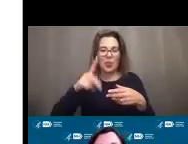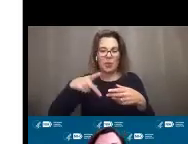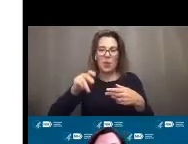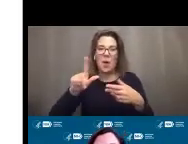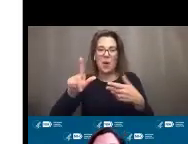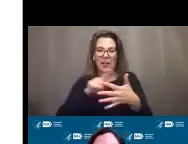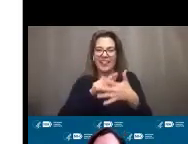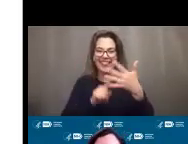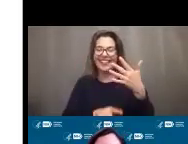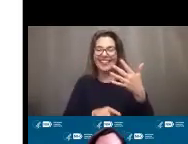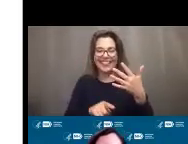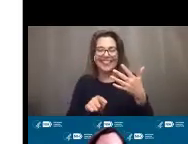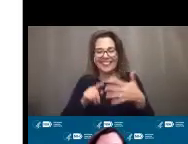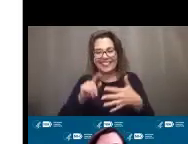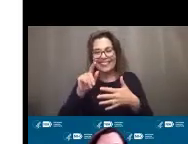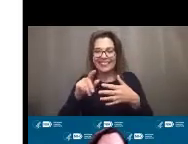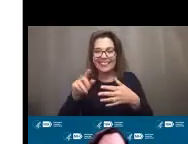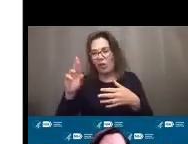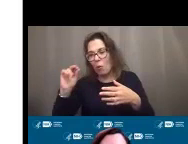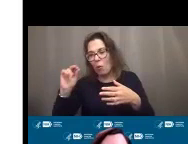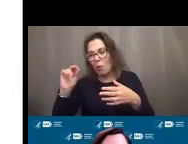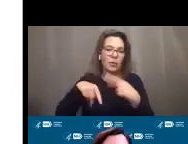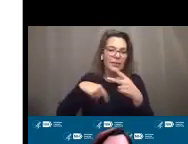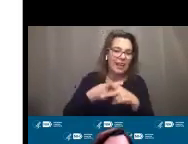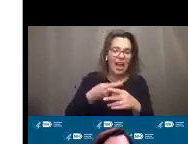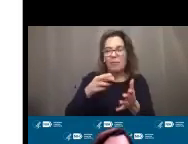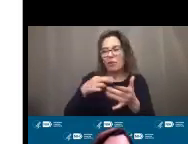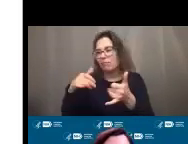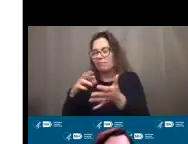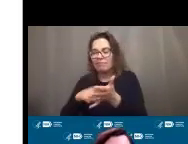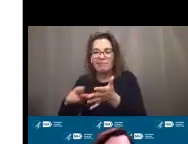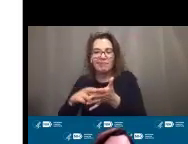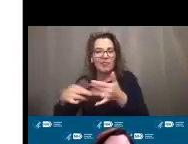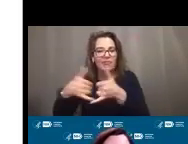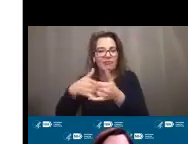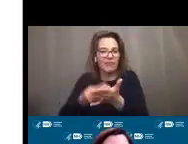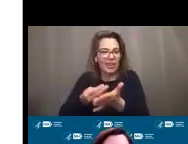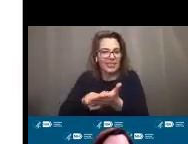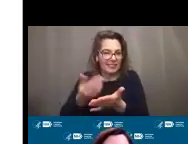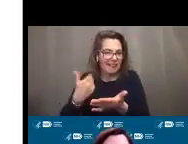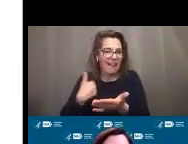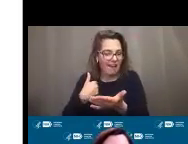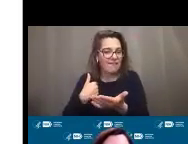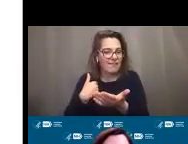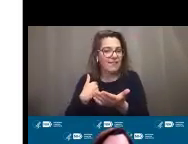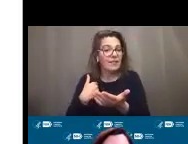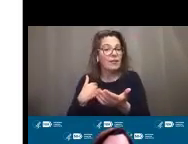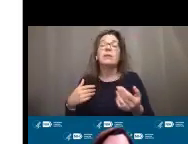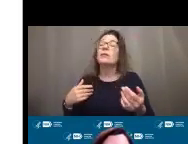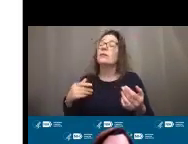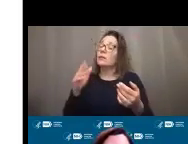so we really do look for how you're progressing. We look for red flags.